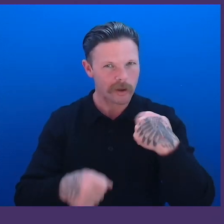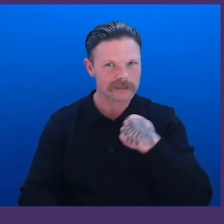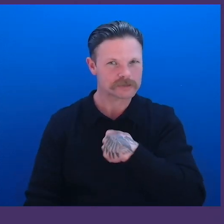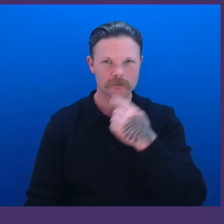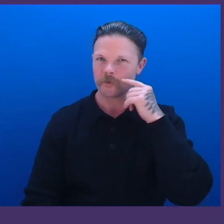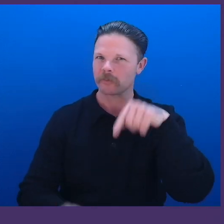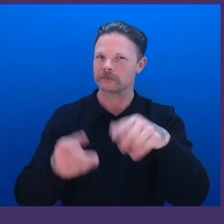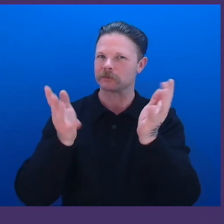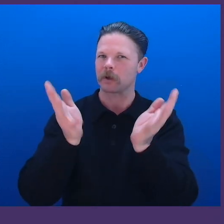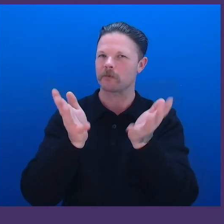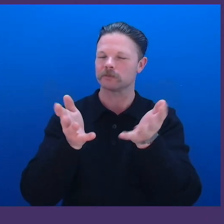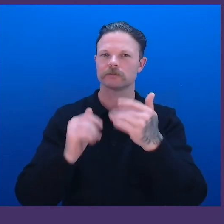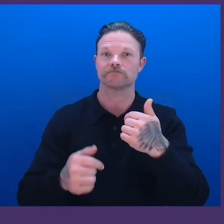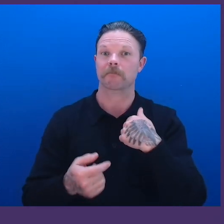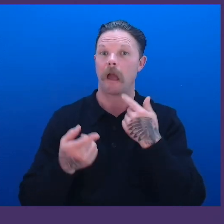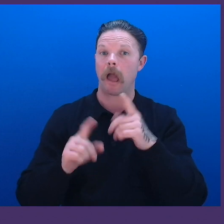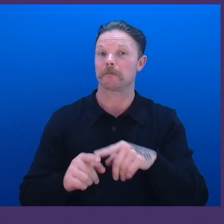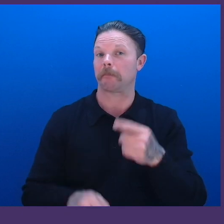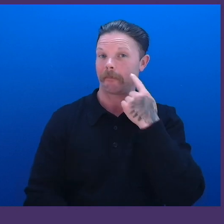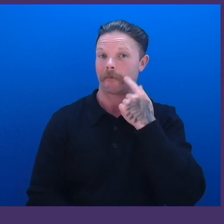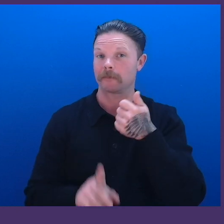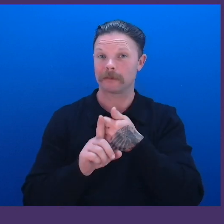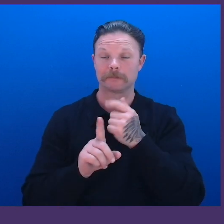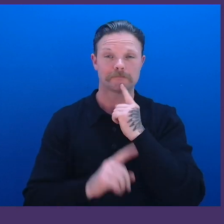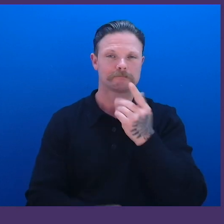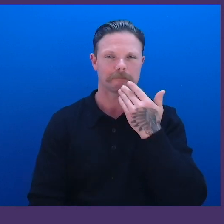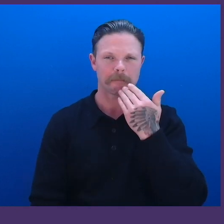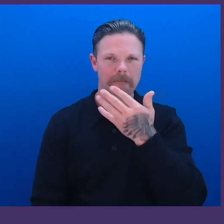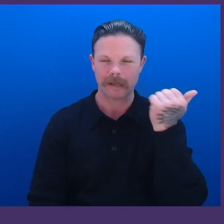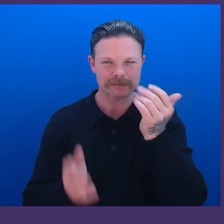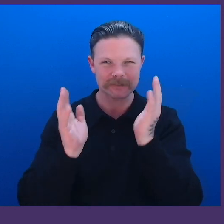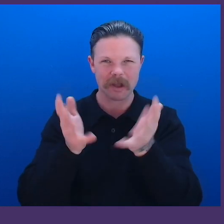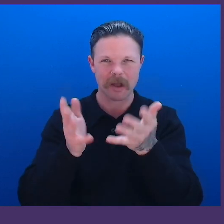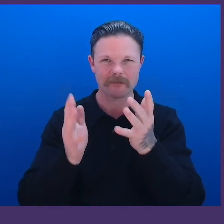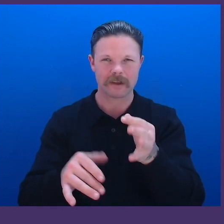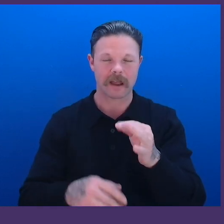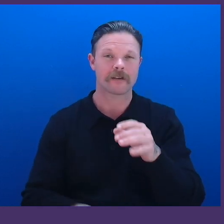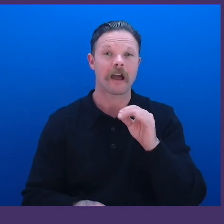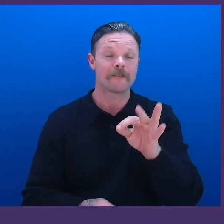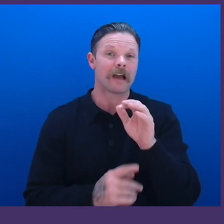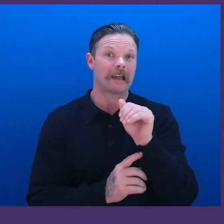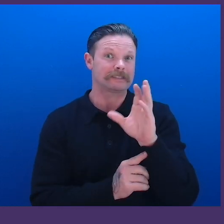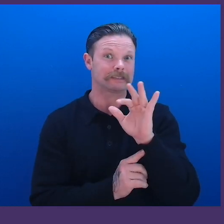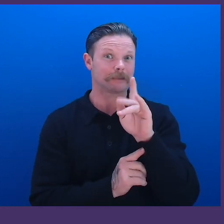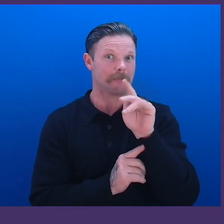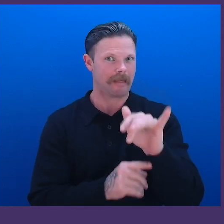I happen to think it's the best conversation of this Ability Summit, a chance to dive